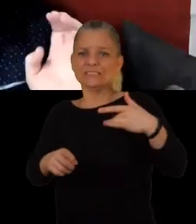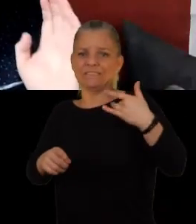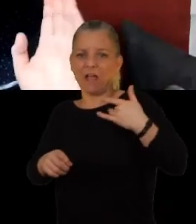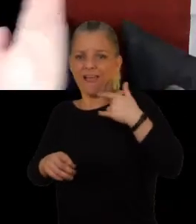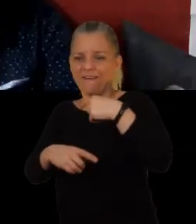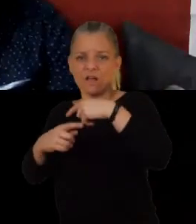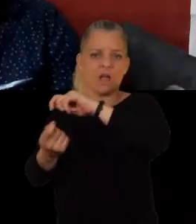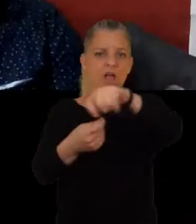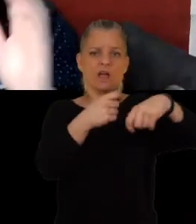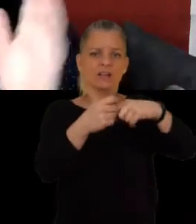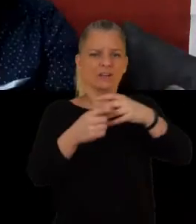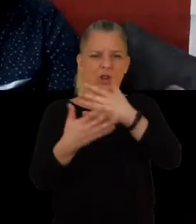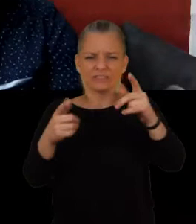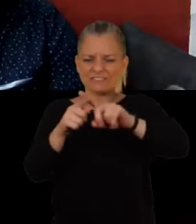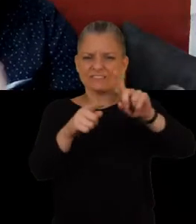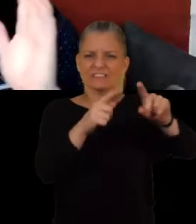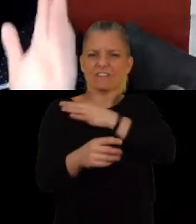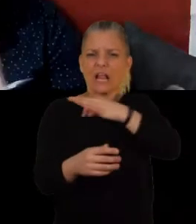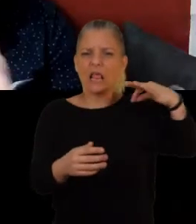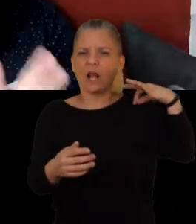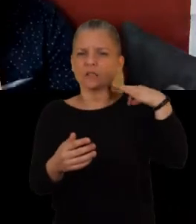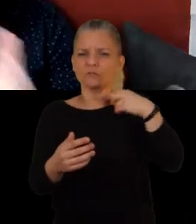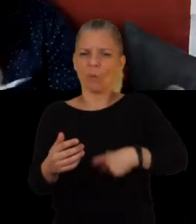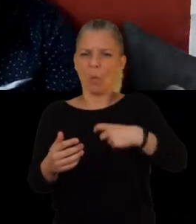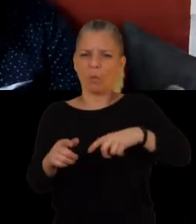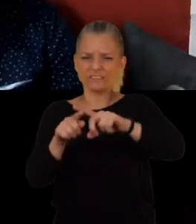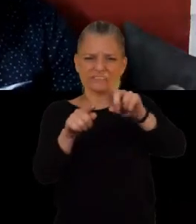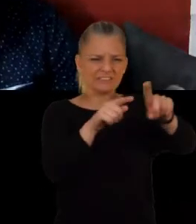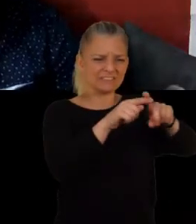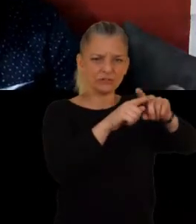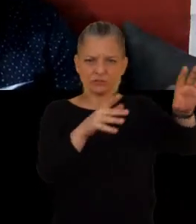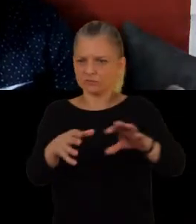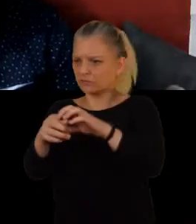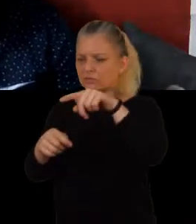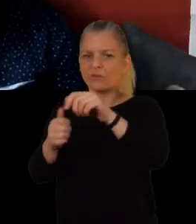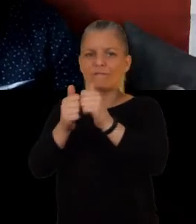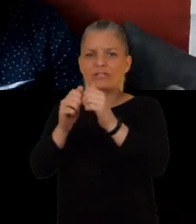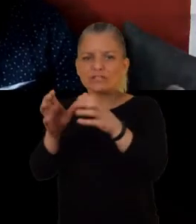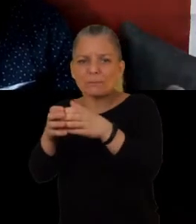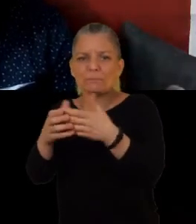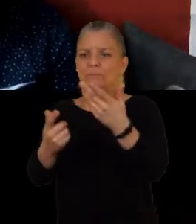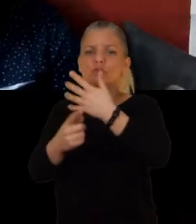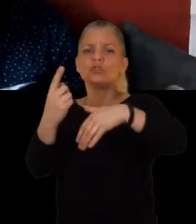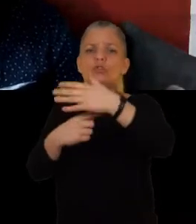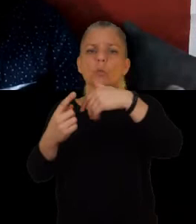movement um to you know uh kind of pseudo clinical types of roles to just friendship and the social